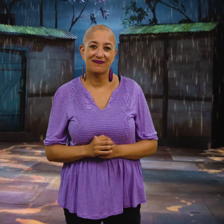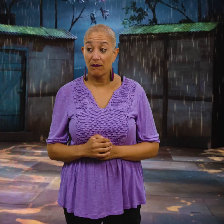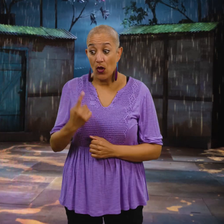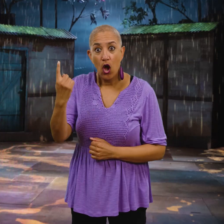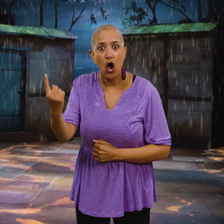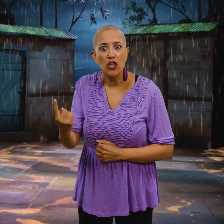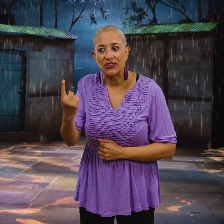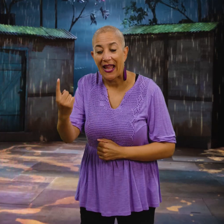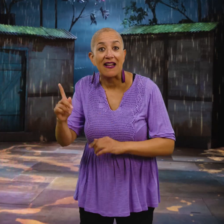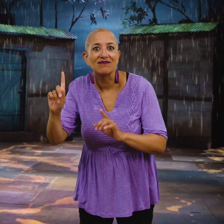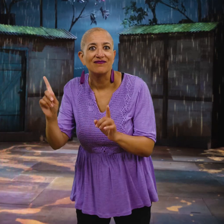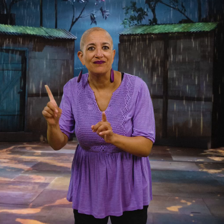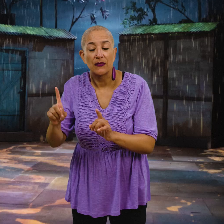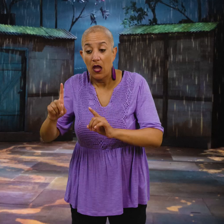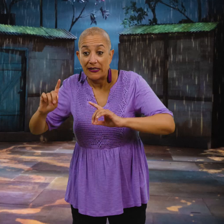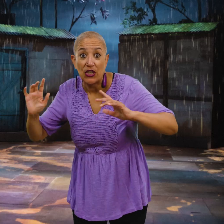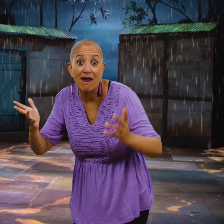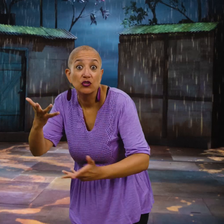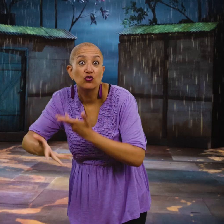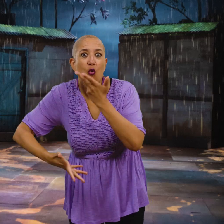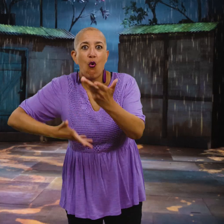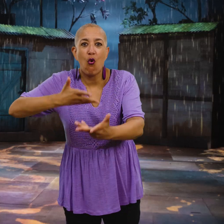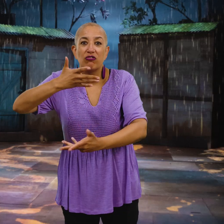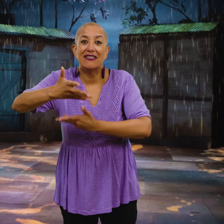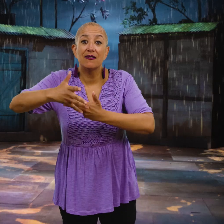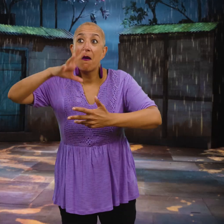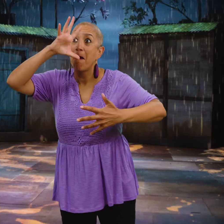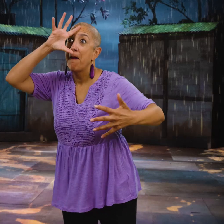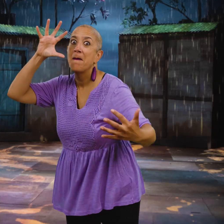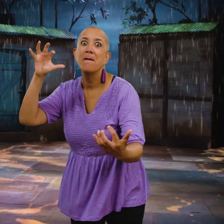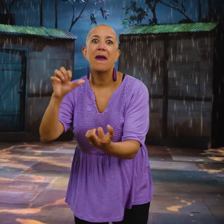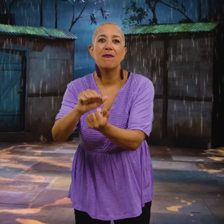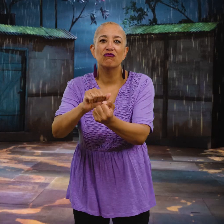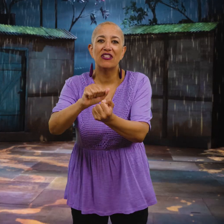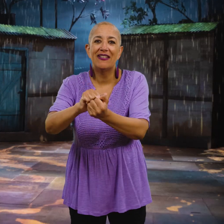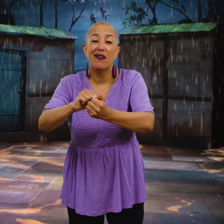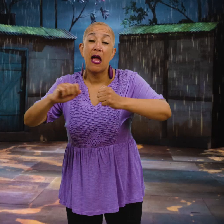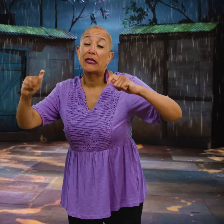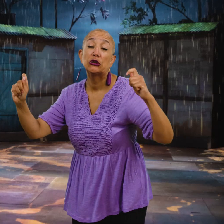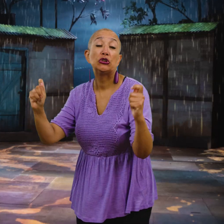a force that carries stories, memory and change across the land.